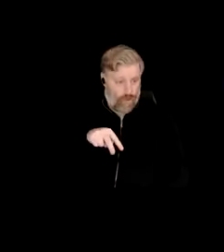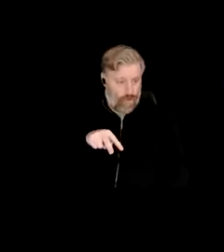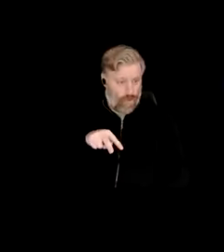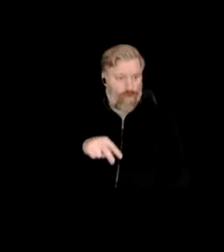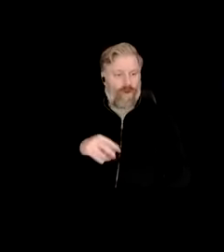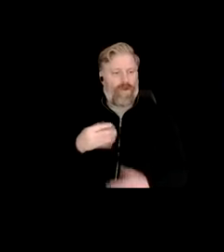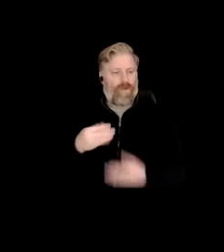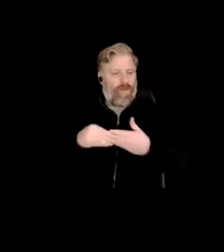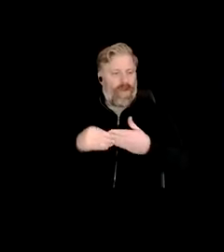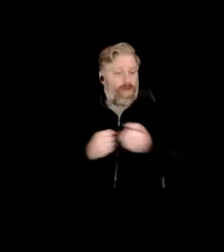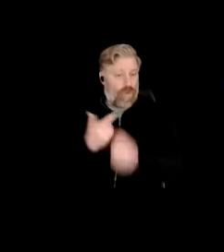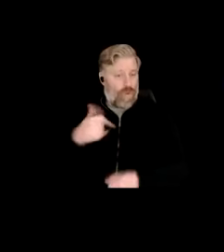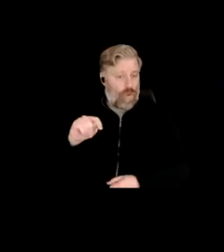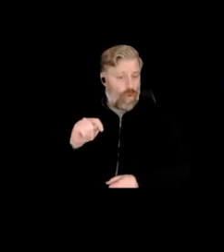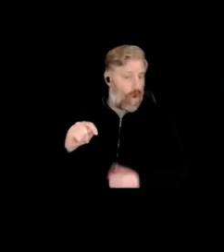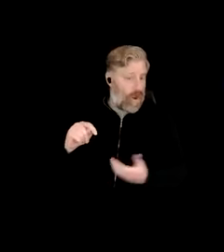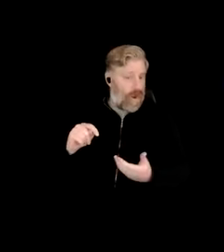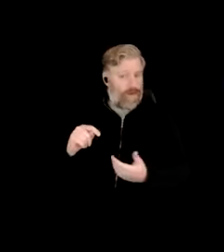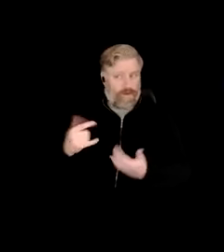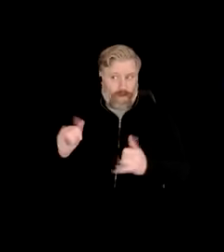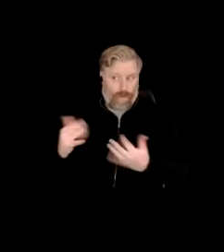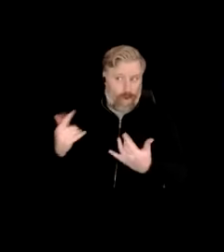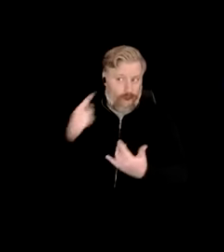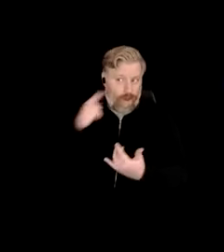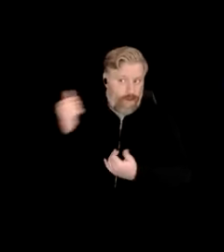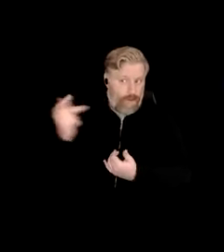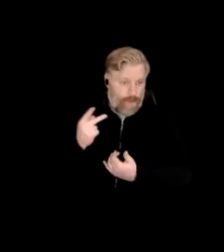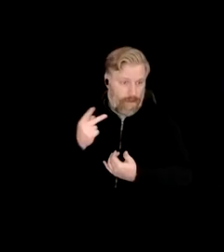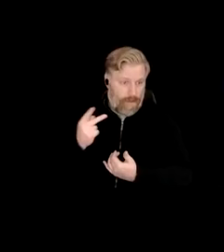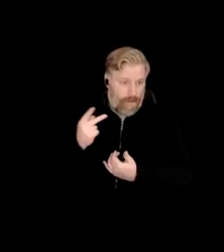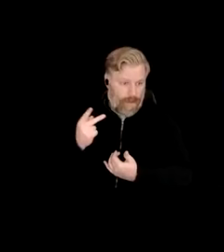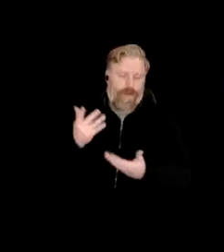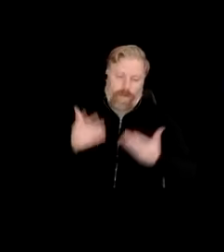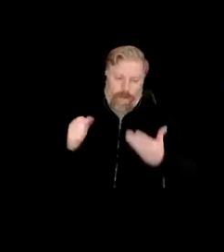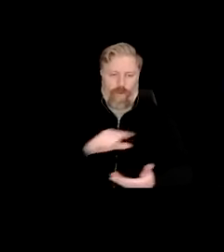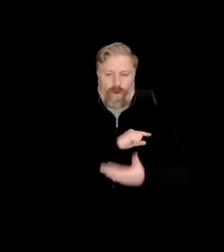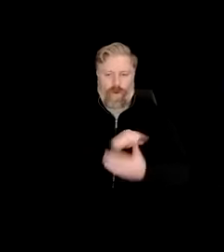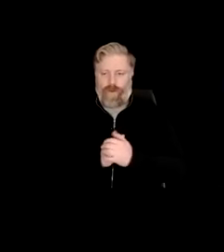But in all cases, if there are project expenses from these other grants and applications,